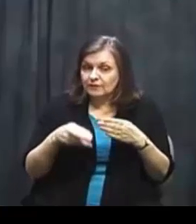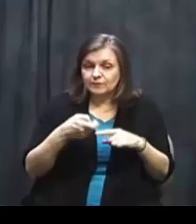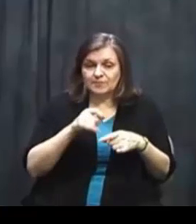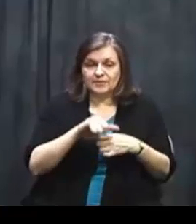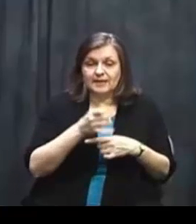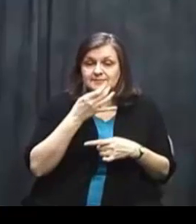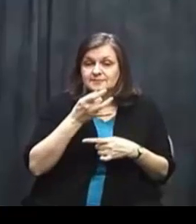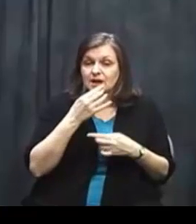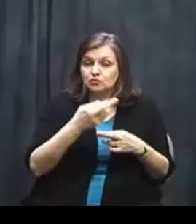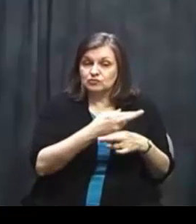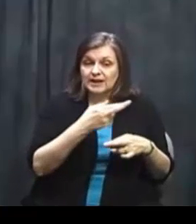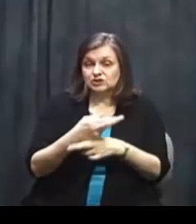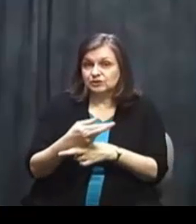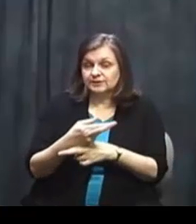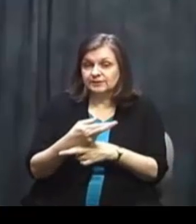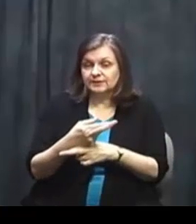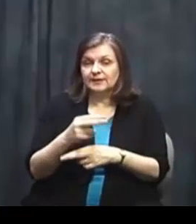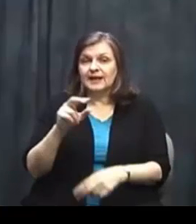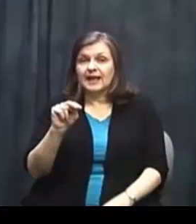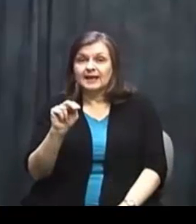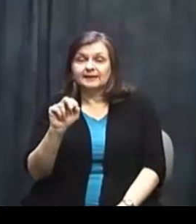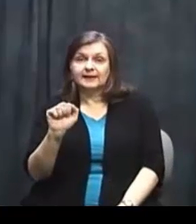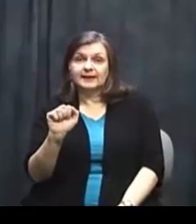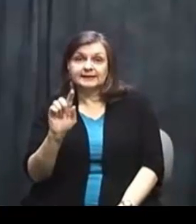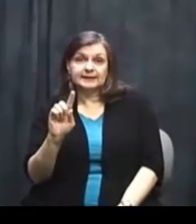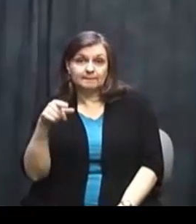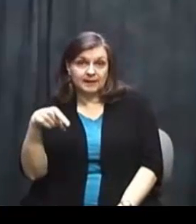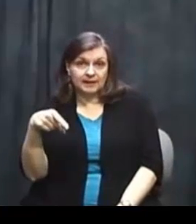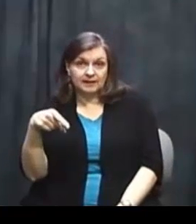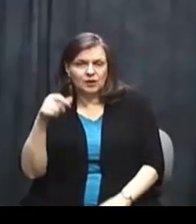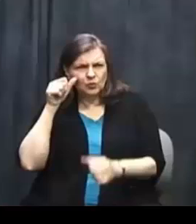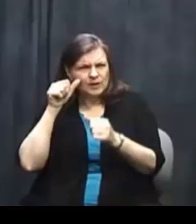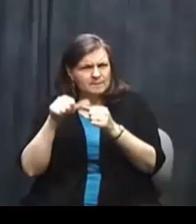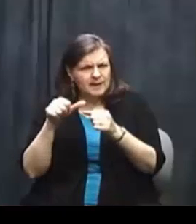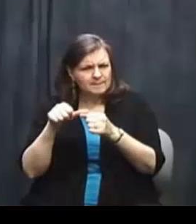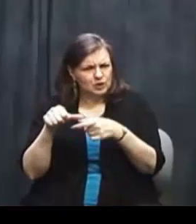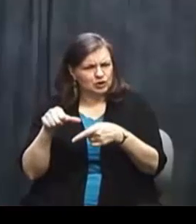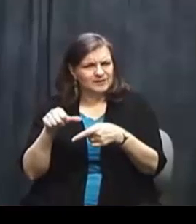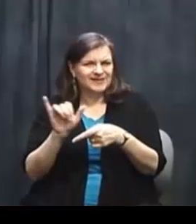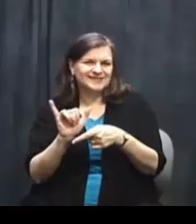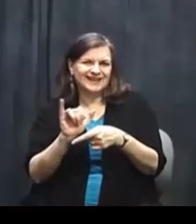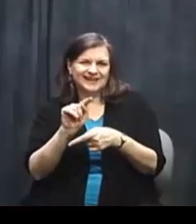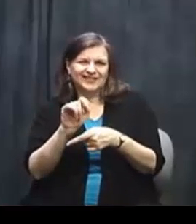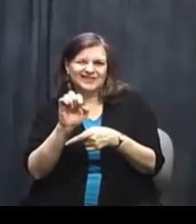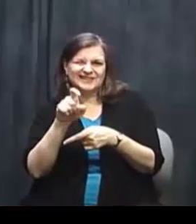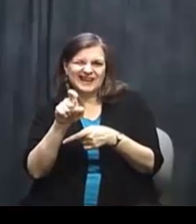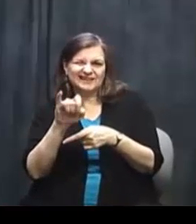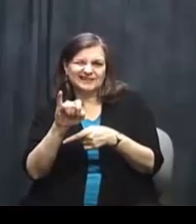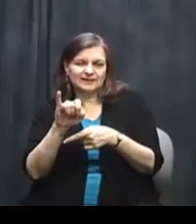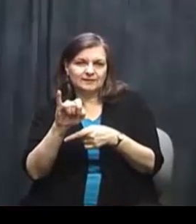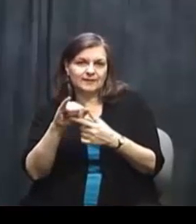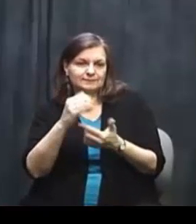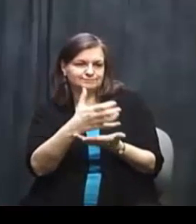from this light reaction are NADP remember that's our taxi cab carrier